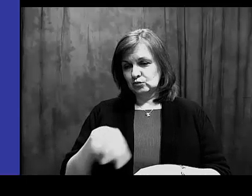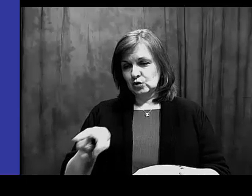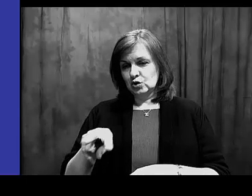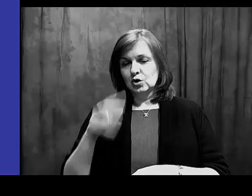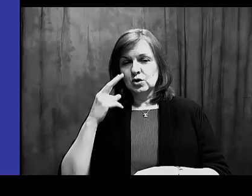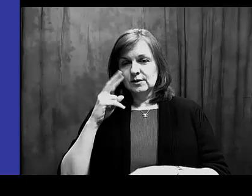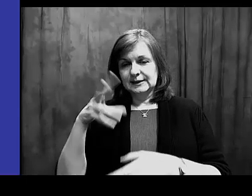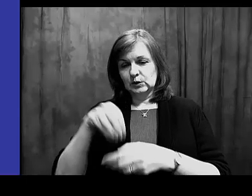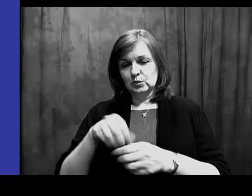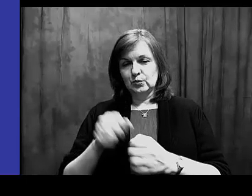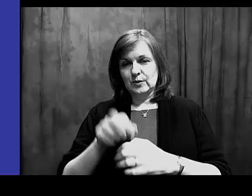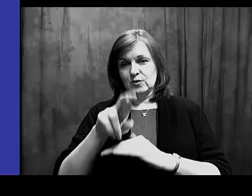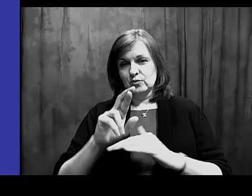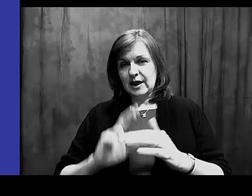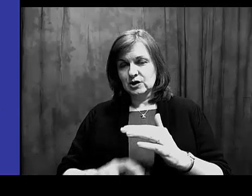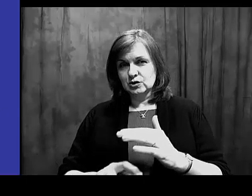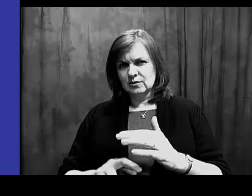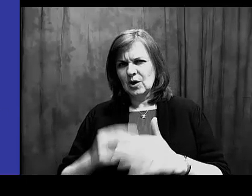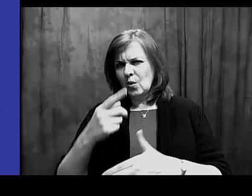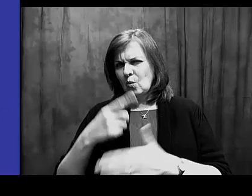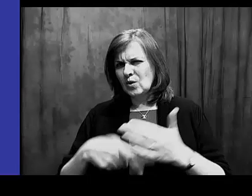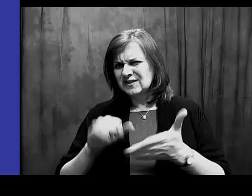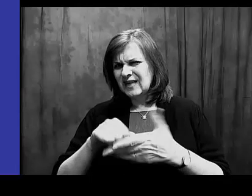that you consider in your ratio